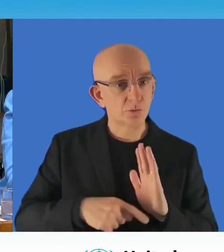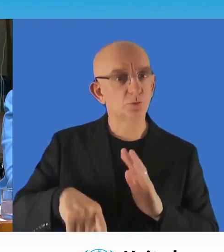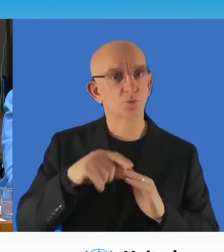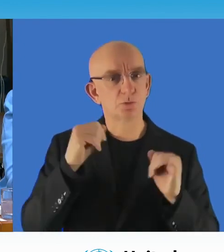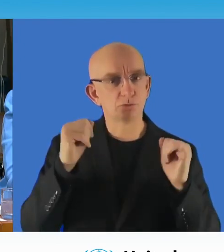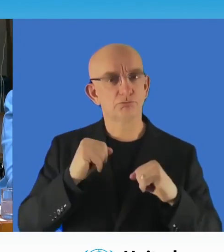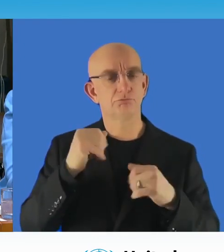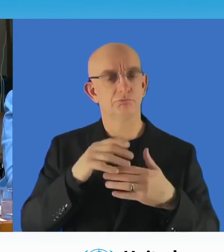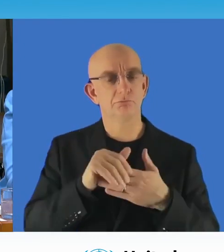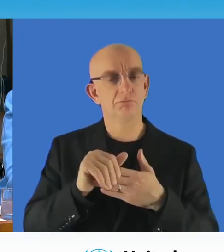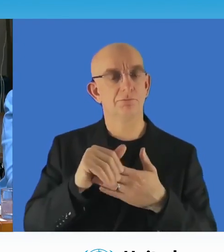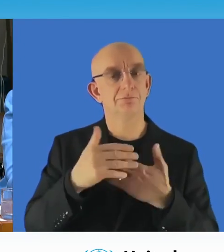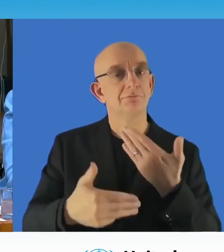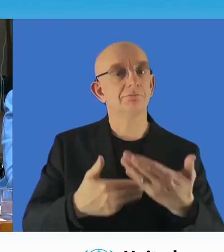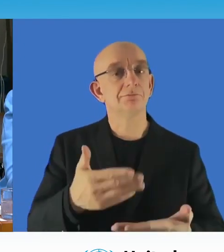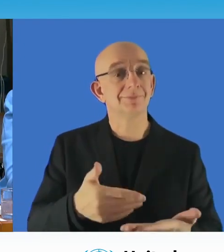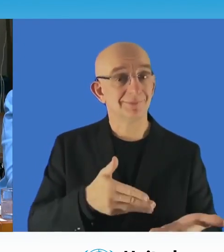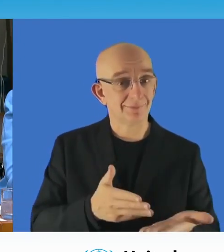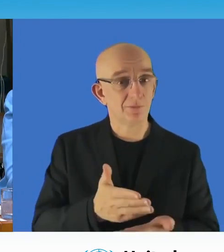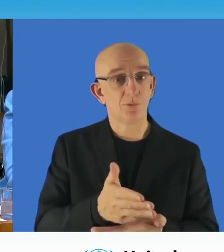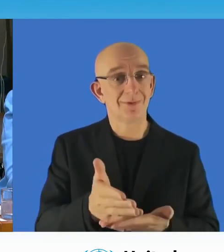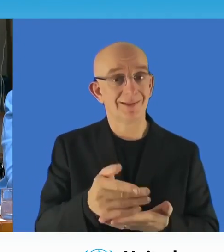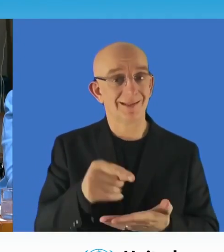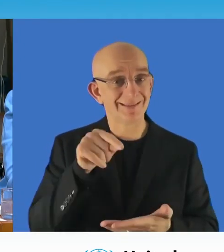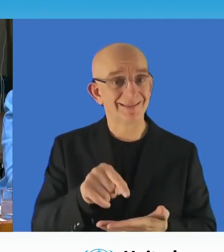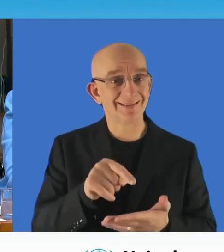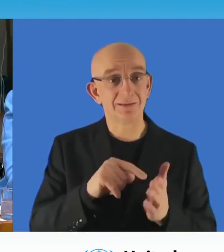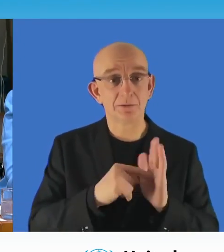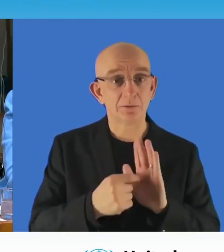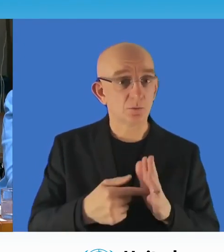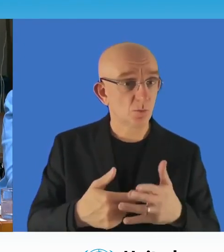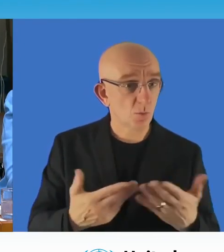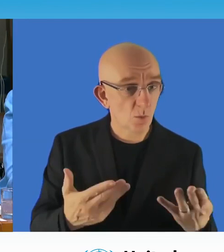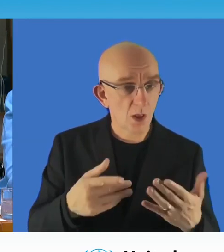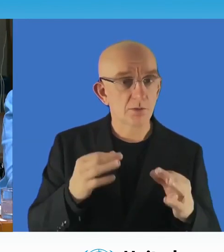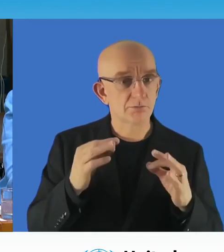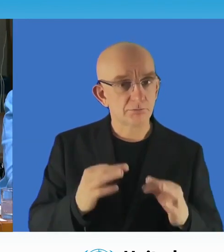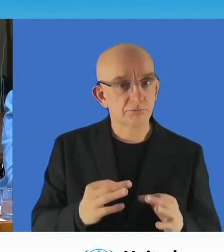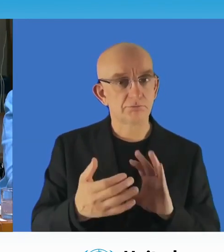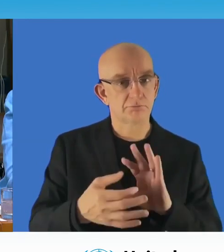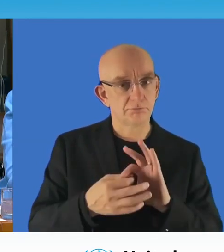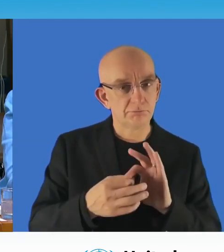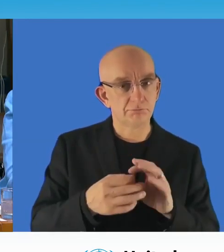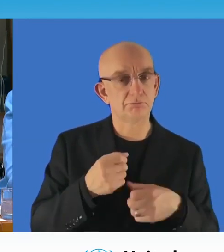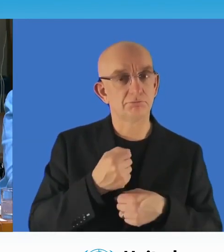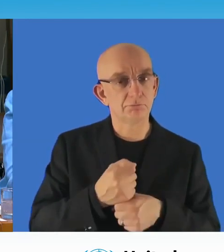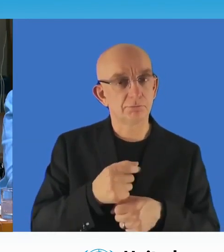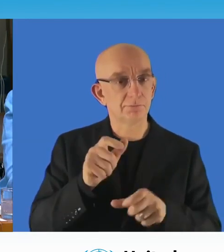of persons with disabilities in the discussions and negotiations Around The Pact for the future